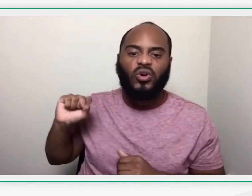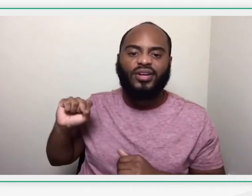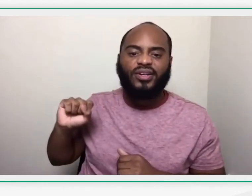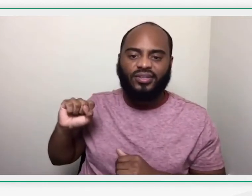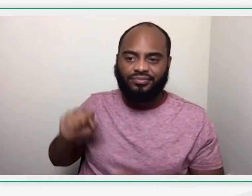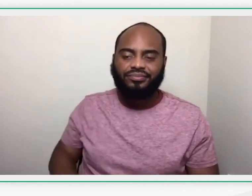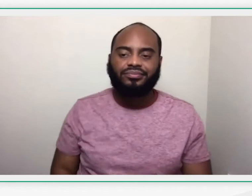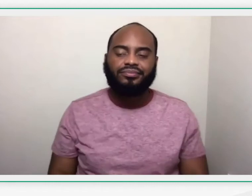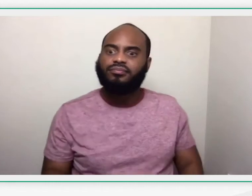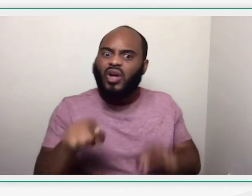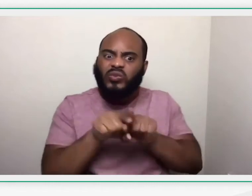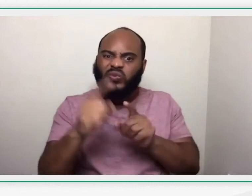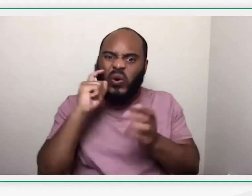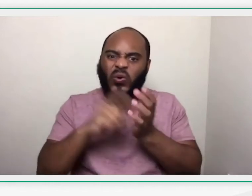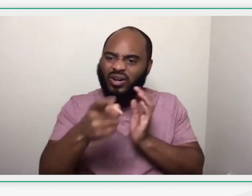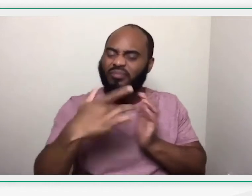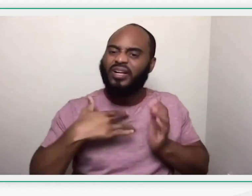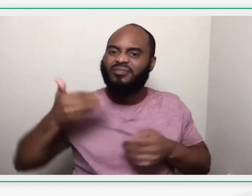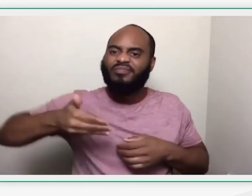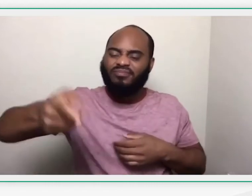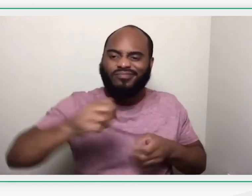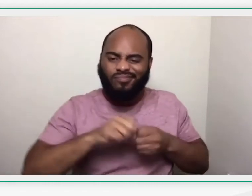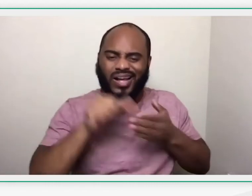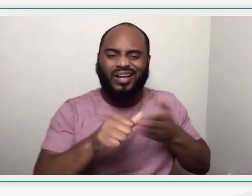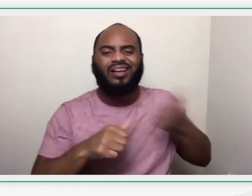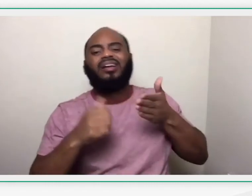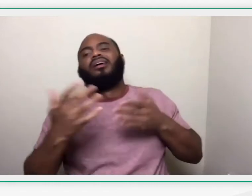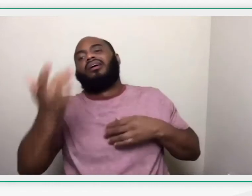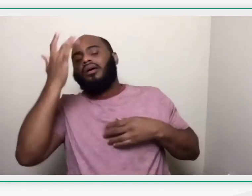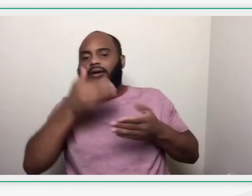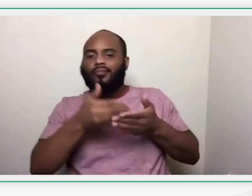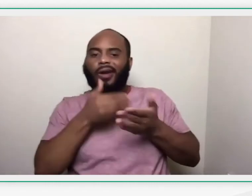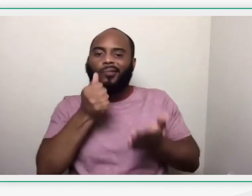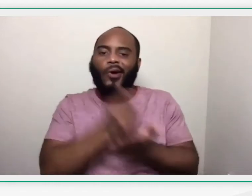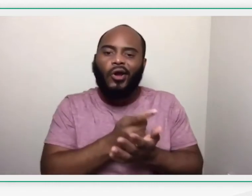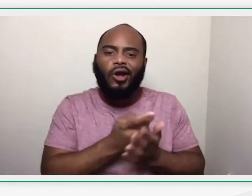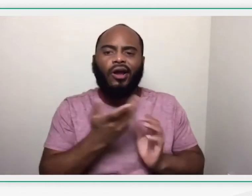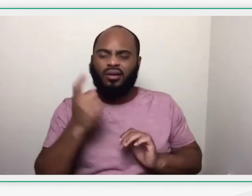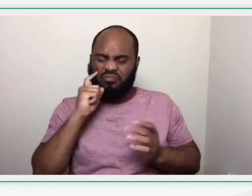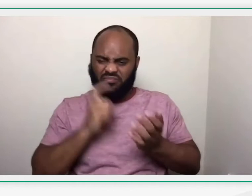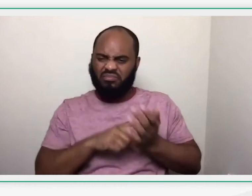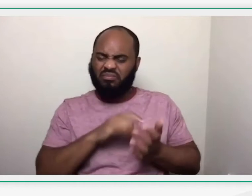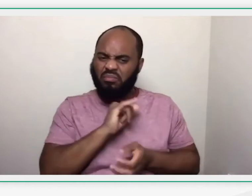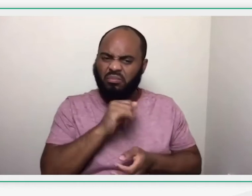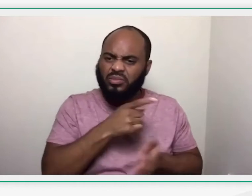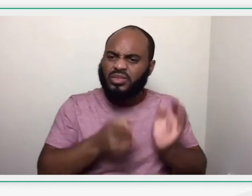And so, they'll check on your insurance quoted. And also, if you notice, you get pre-approval letters quite often.